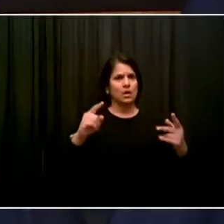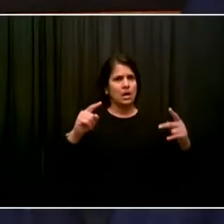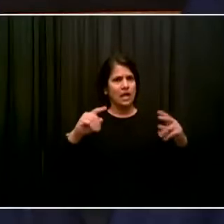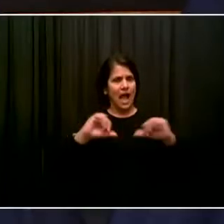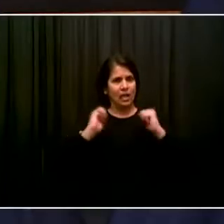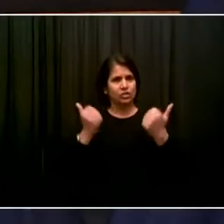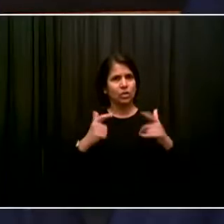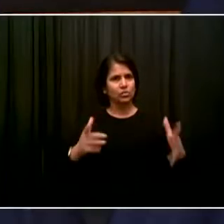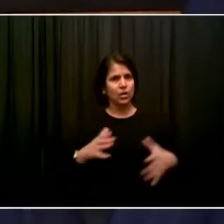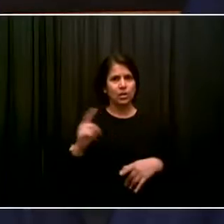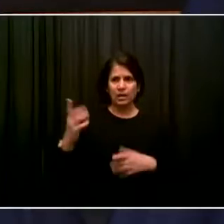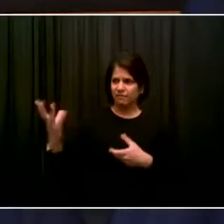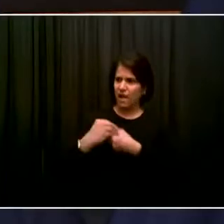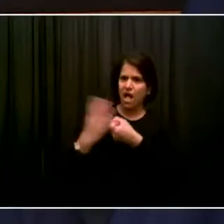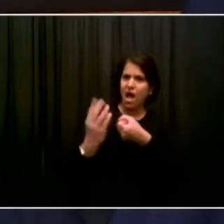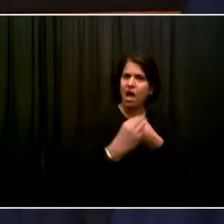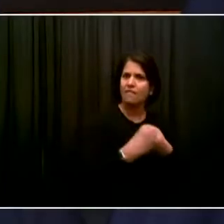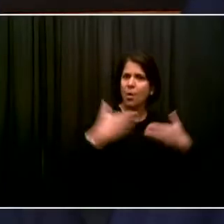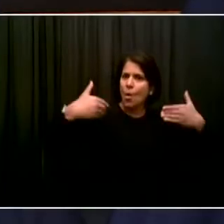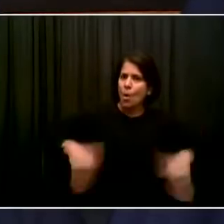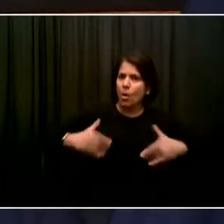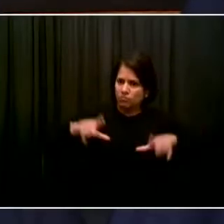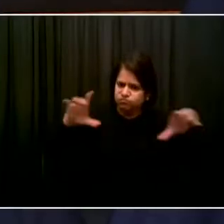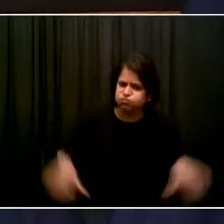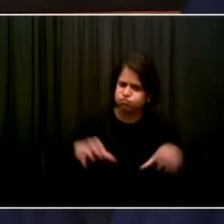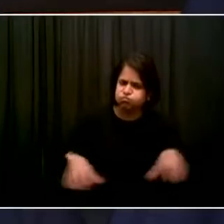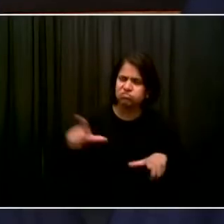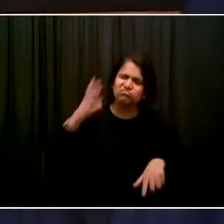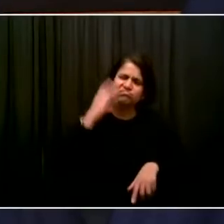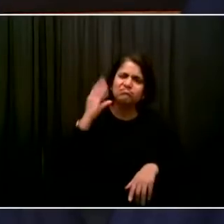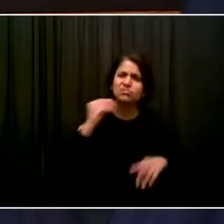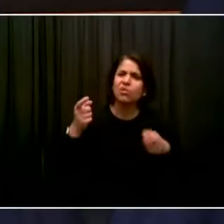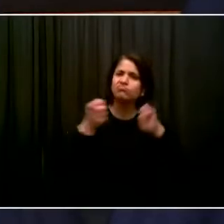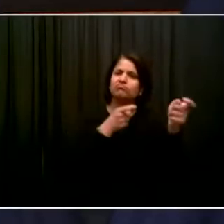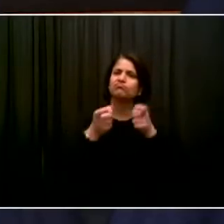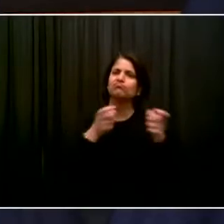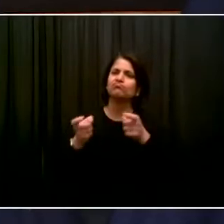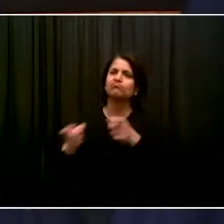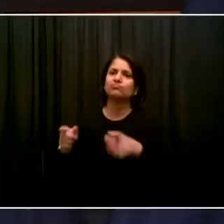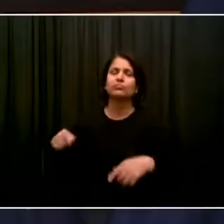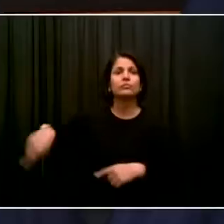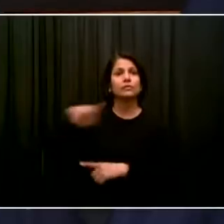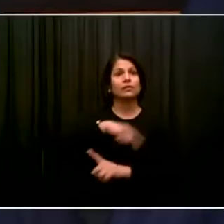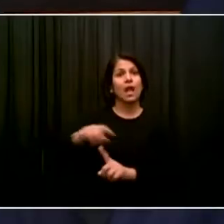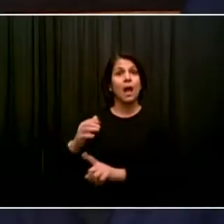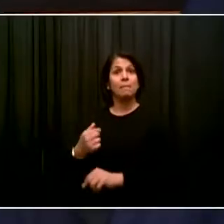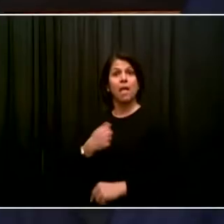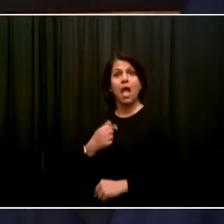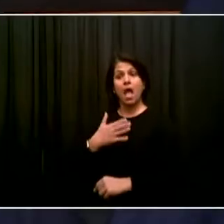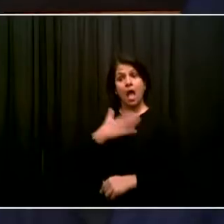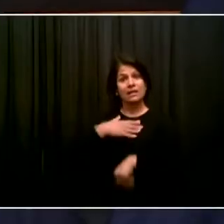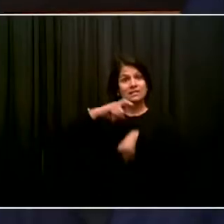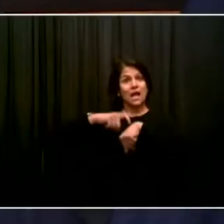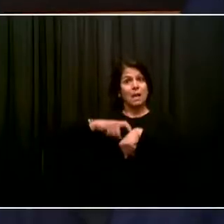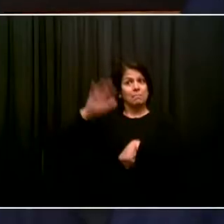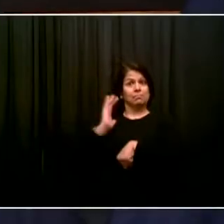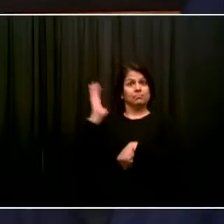A SAFE CITY. I SAY IT OVER AND